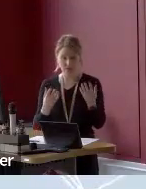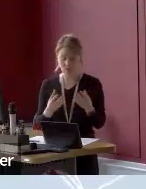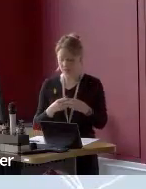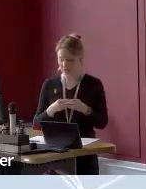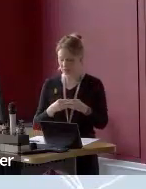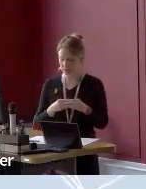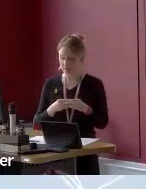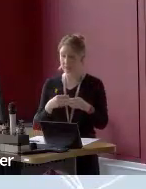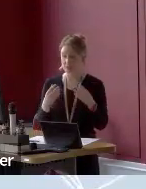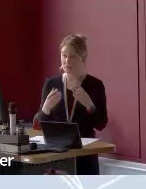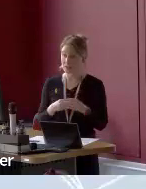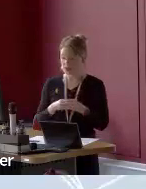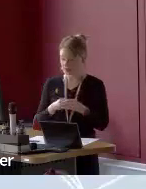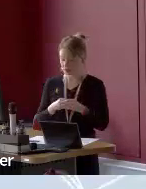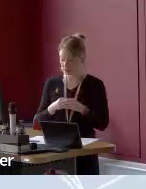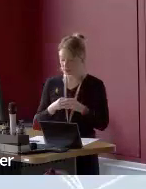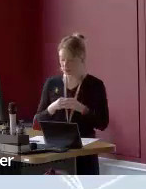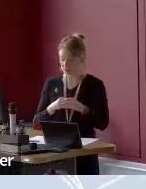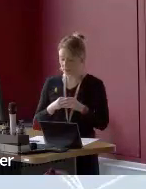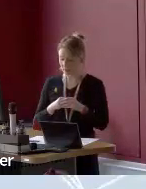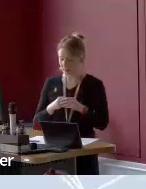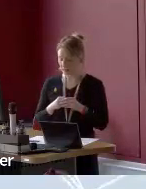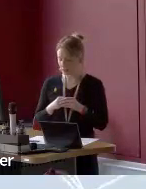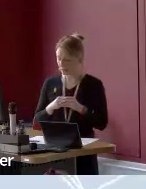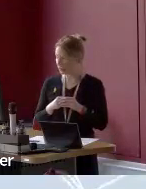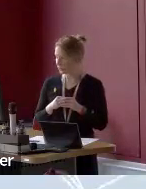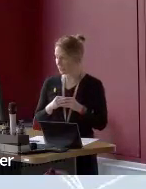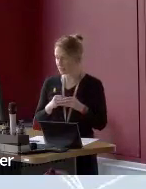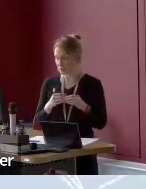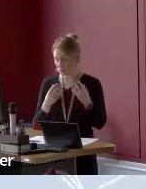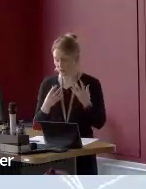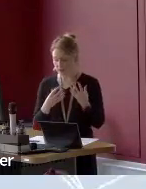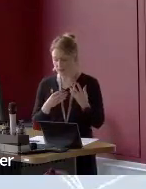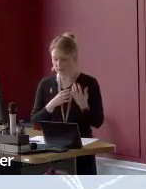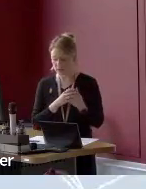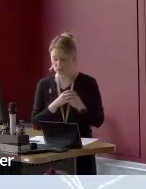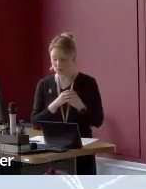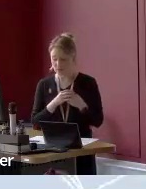its relevance and its implications and you know in a lot of cases. Who better to tell the story